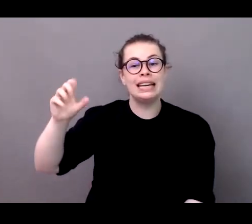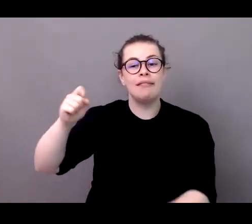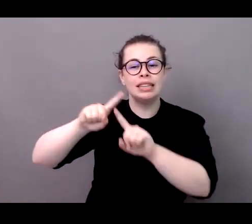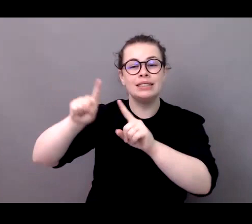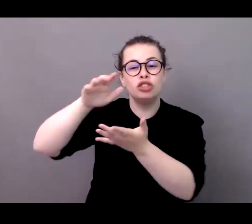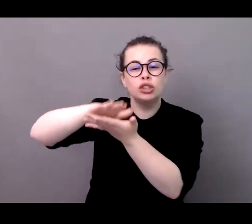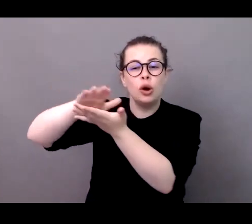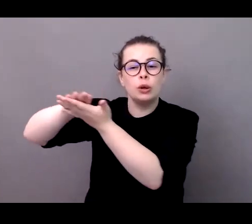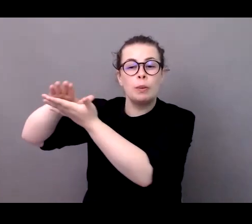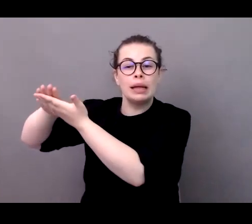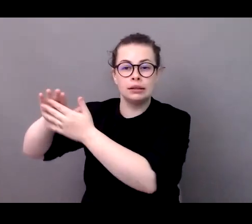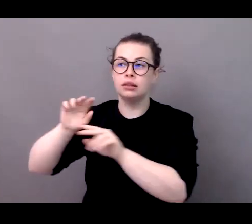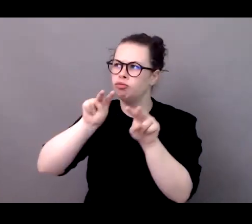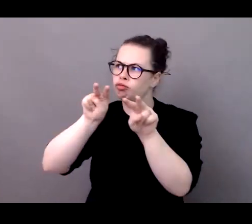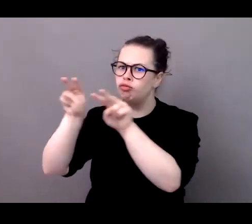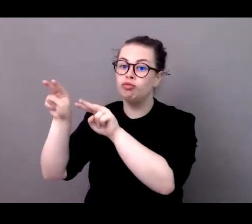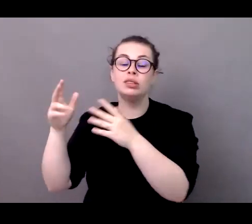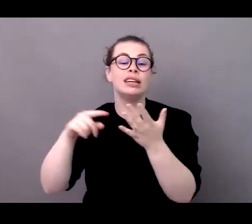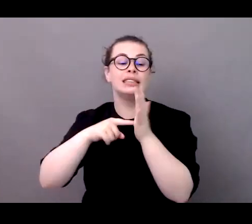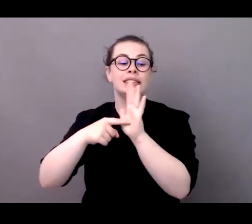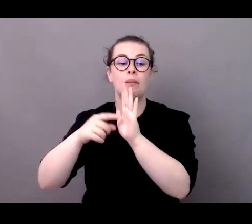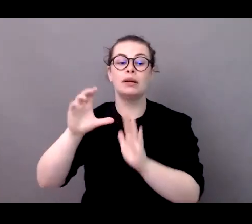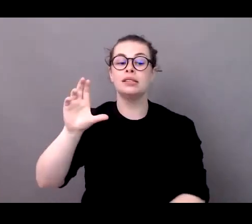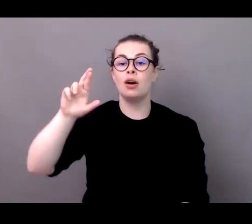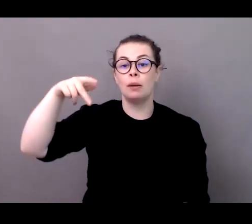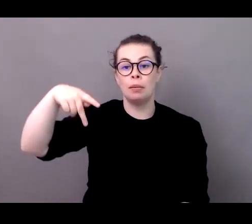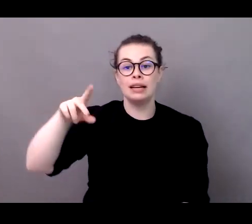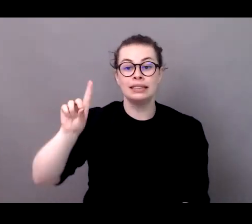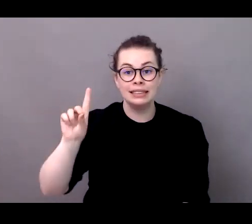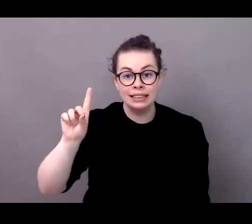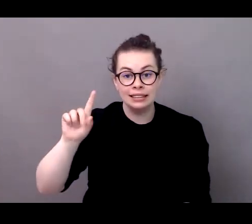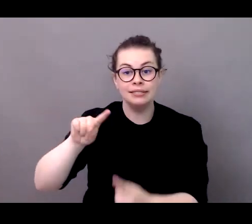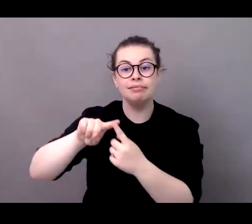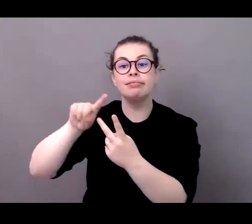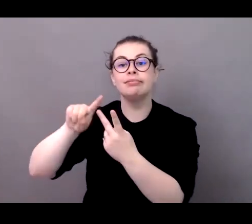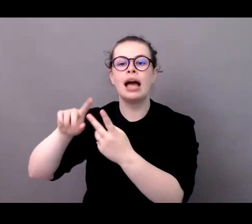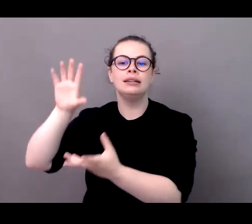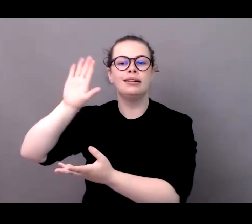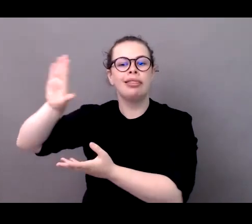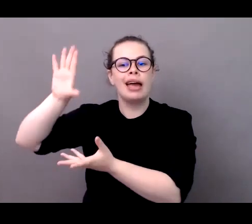convention is an important supporting document, as are the concluding observations on Article 30.